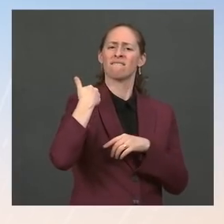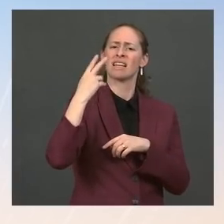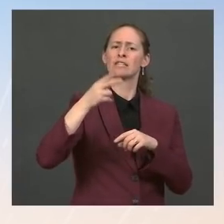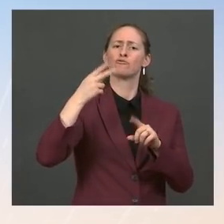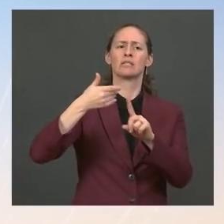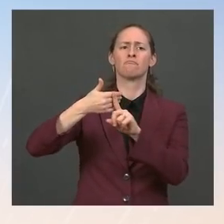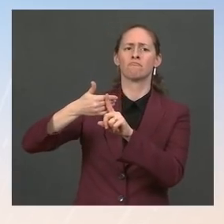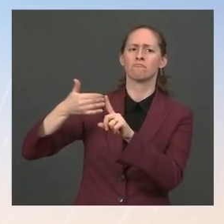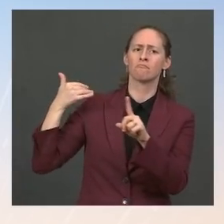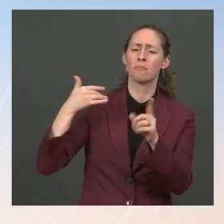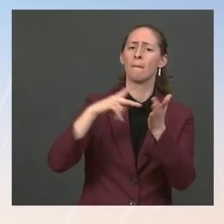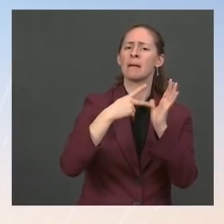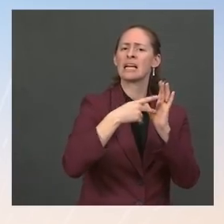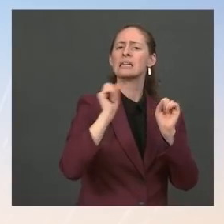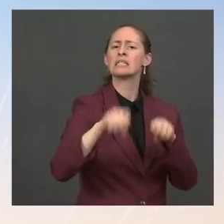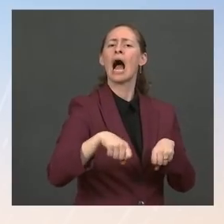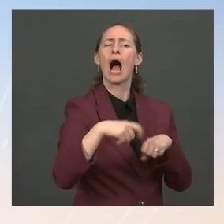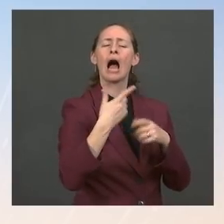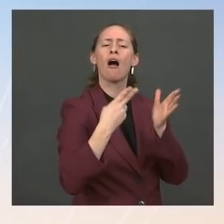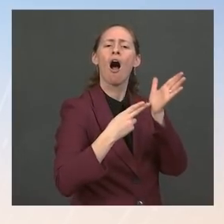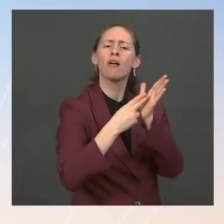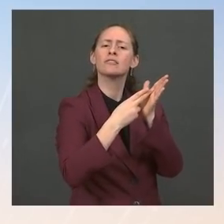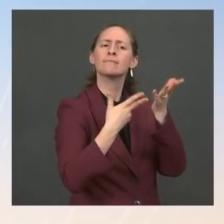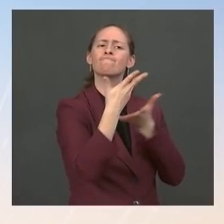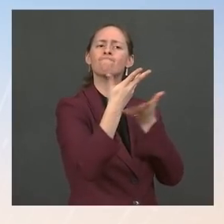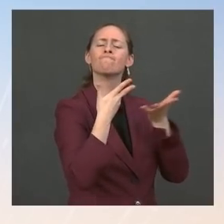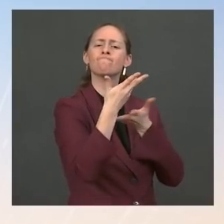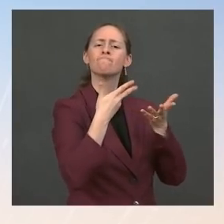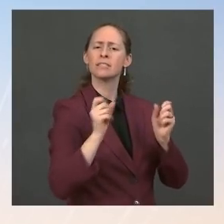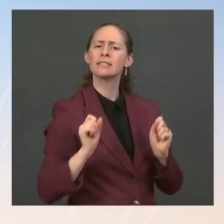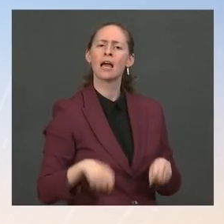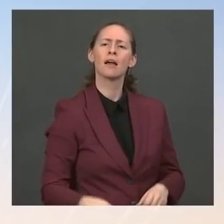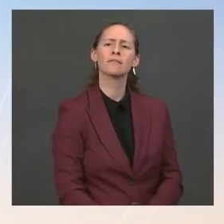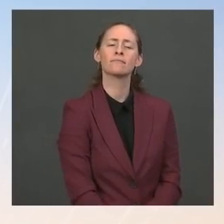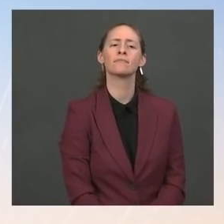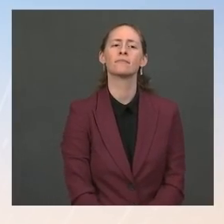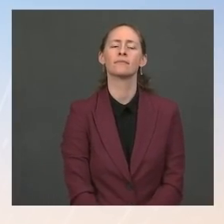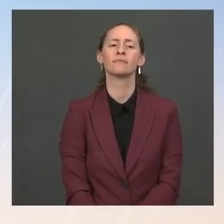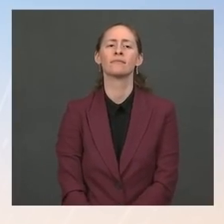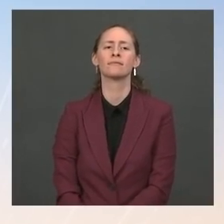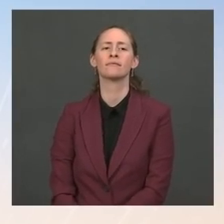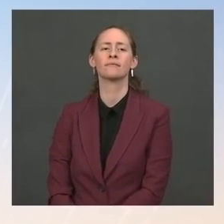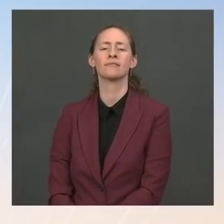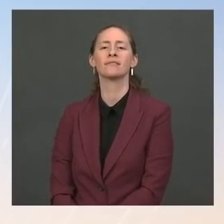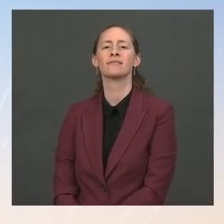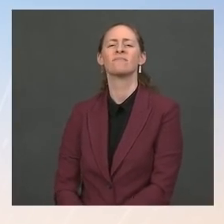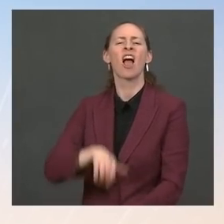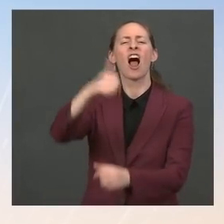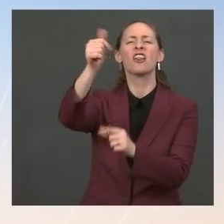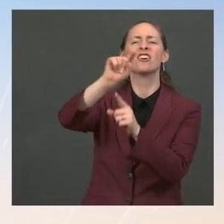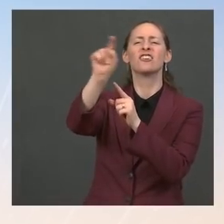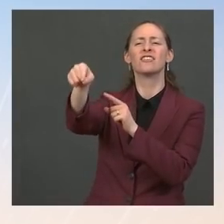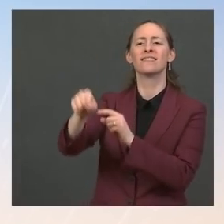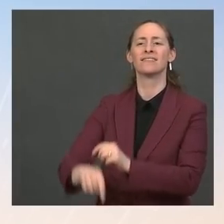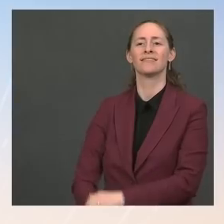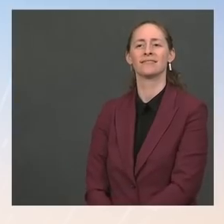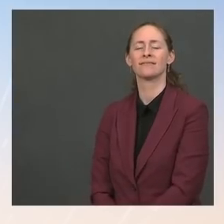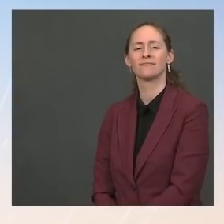and he will continue to be as we look ahead to next week. The Press: Just a follow-up on China. Ms. Psaki: Let's go all the way in the back. There you go. The Press: On the Monday virtual meet,